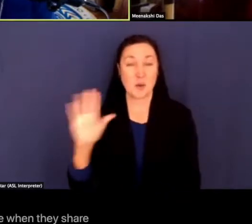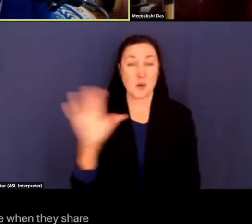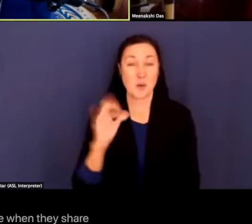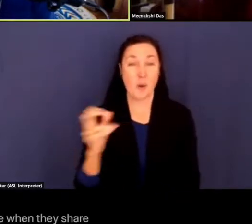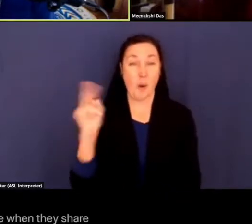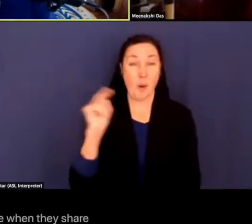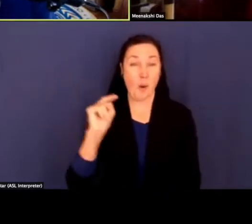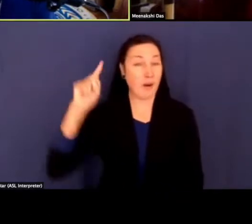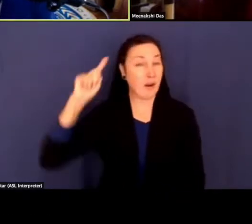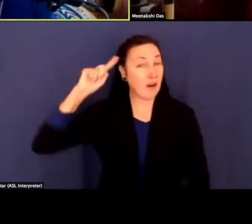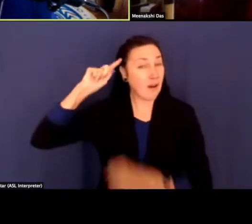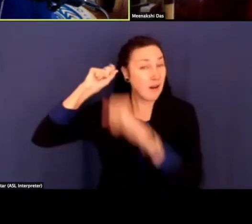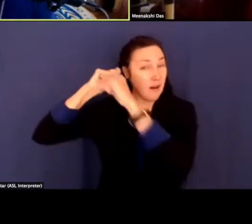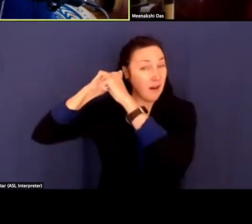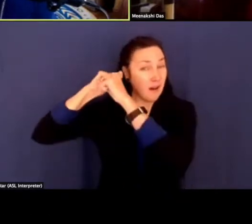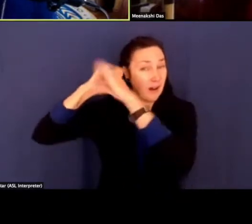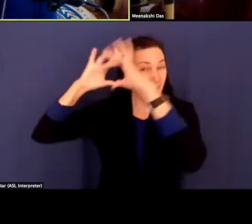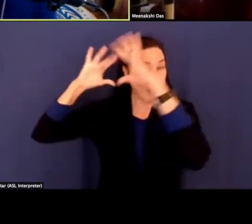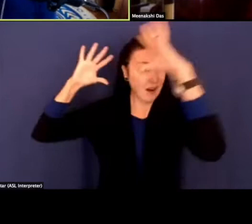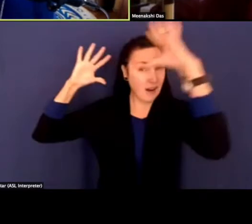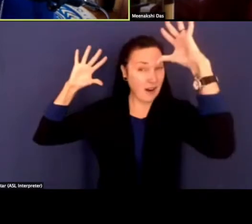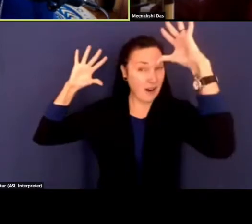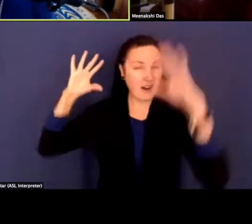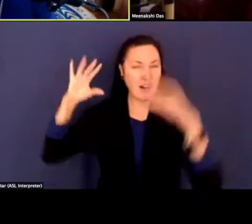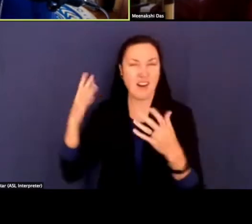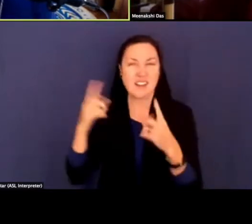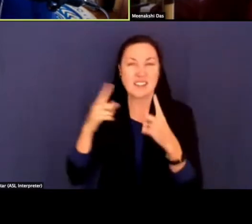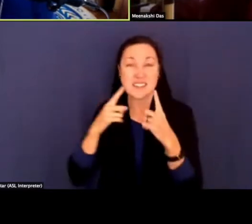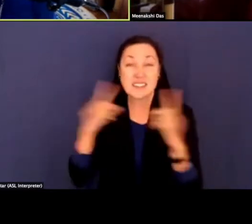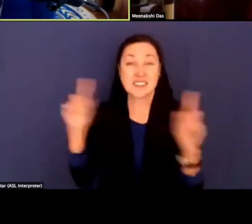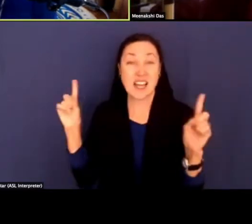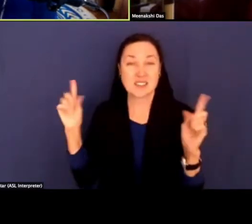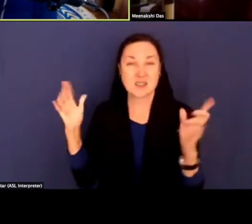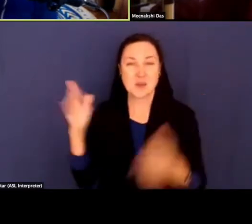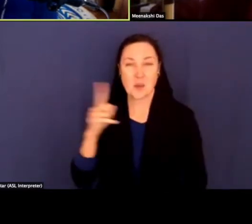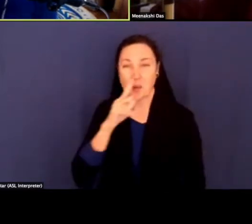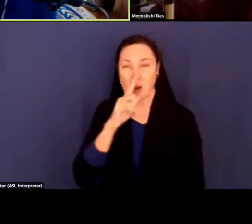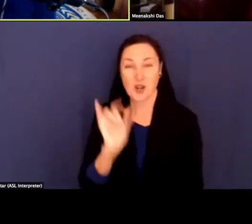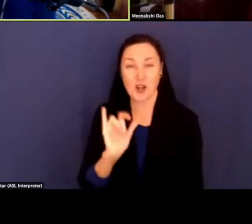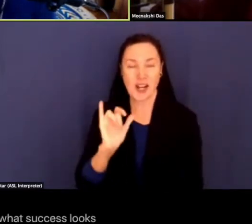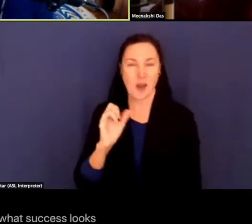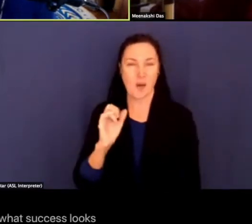looks like or what a scientist looks like or what being a good student looks like and think